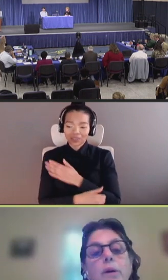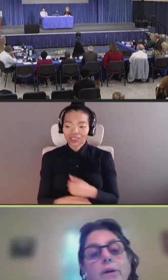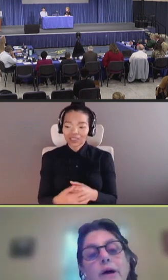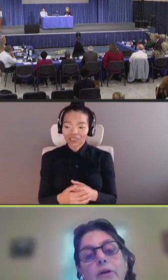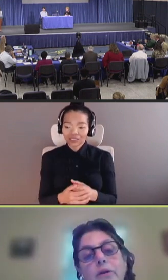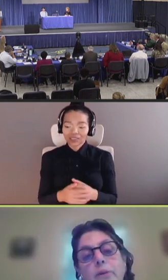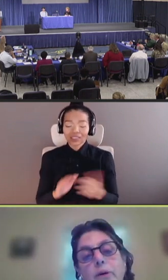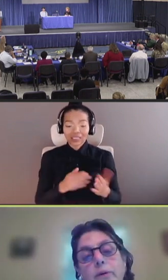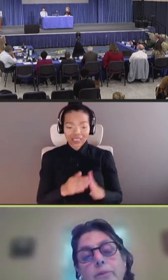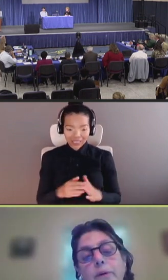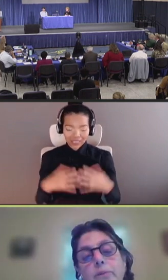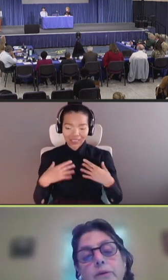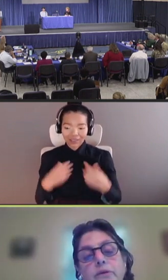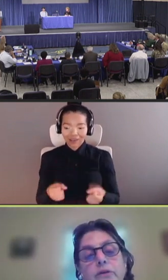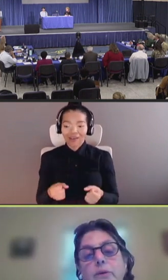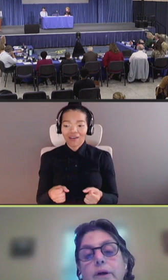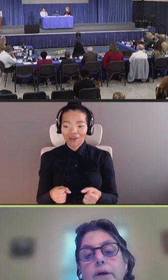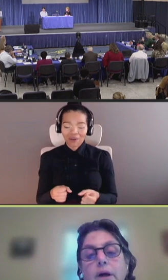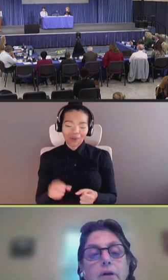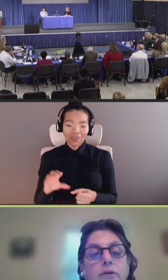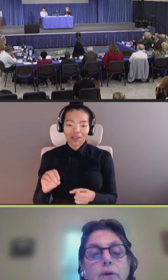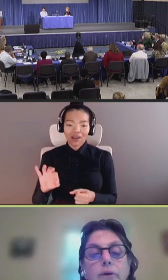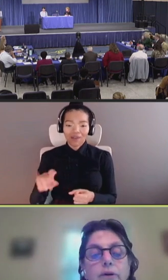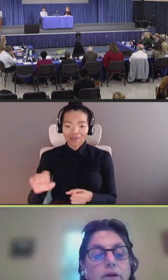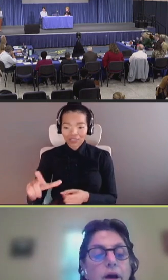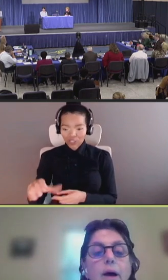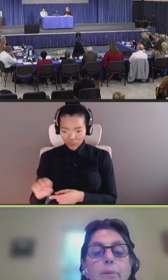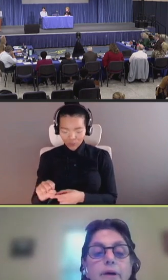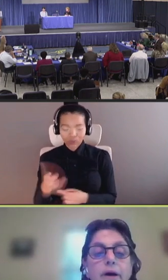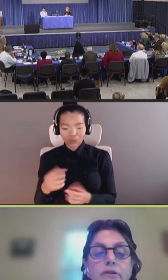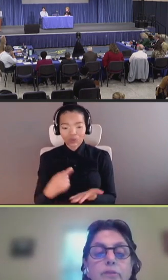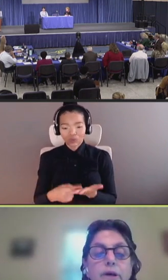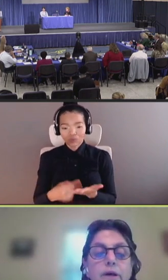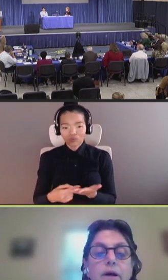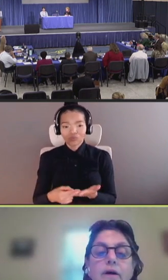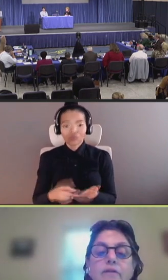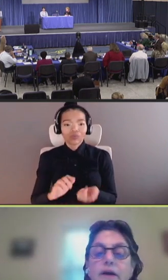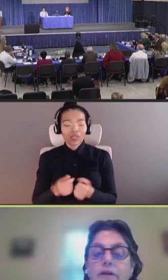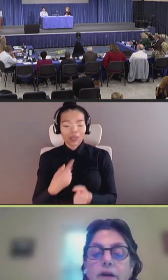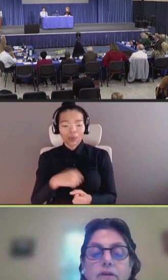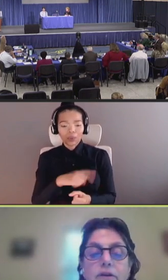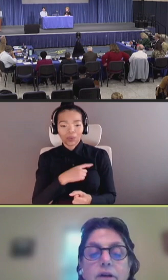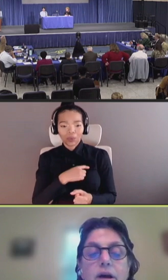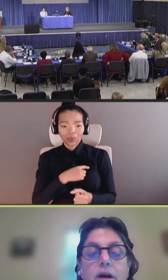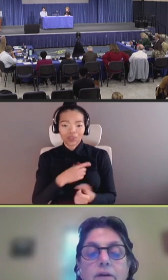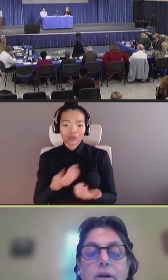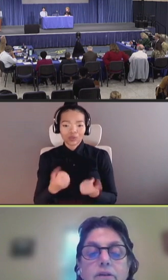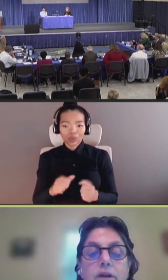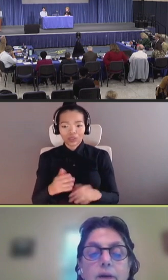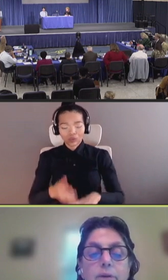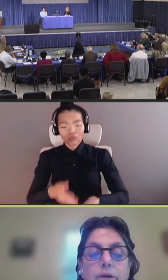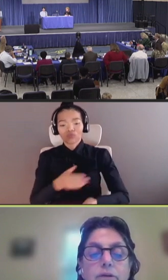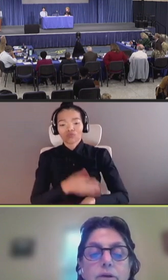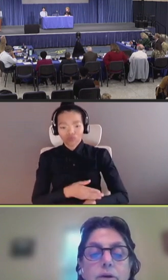public health departments are doing to increase hepatitis B vaccination. Next slide, please.